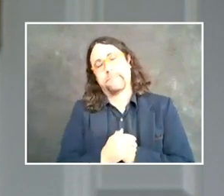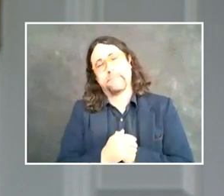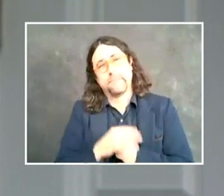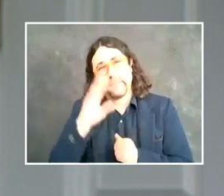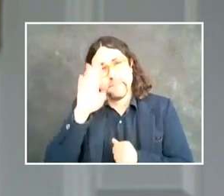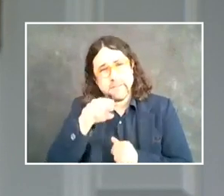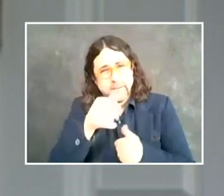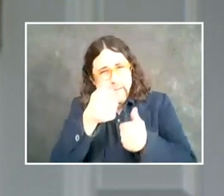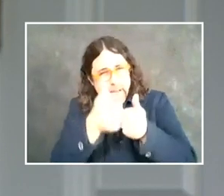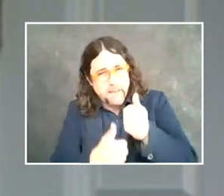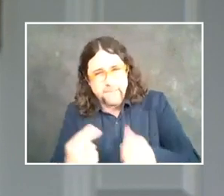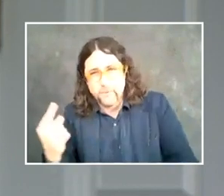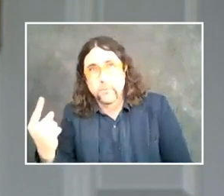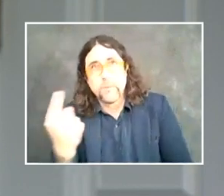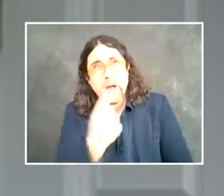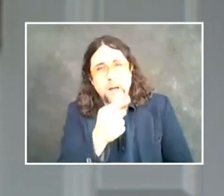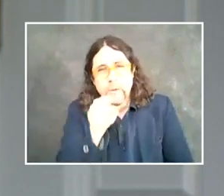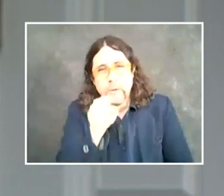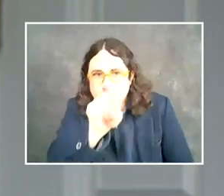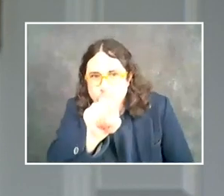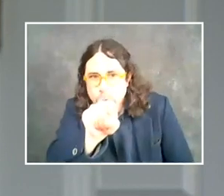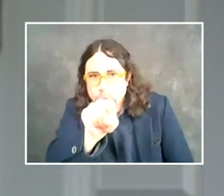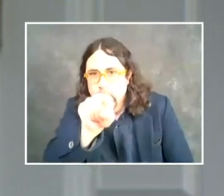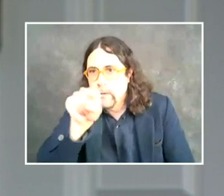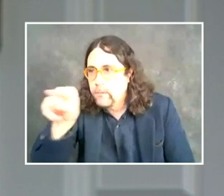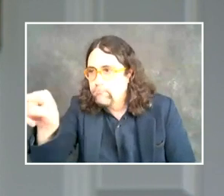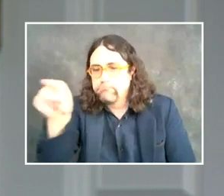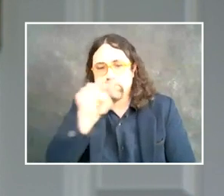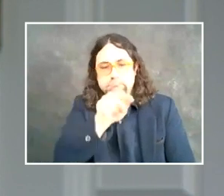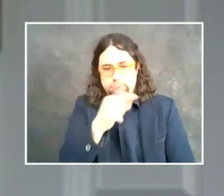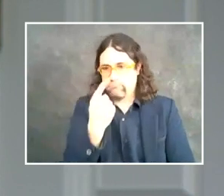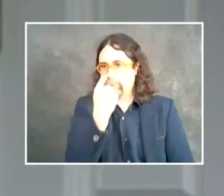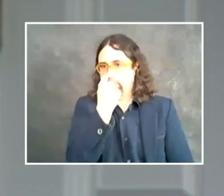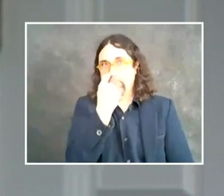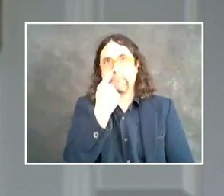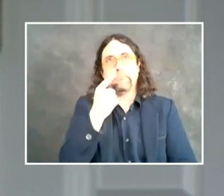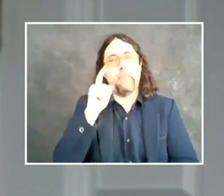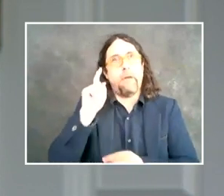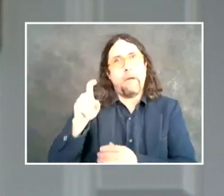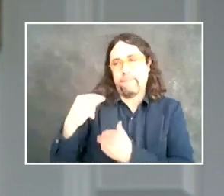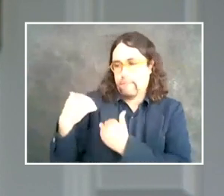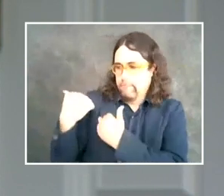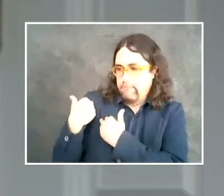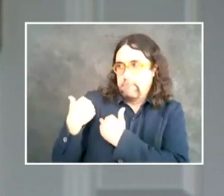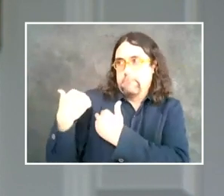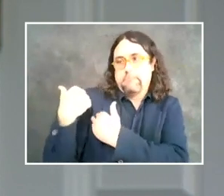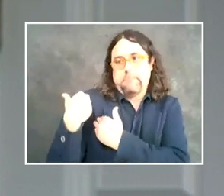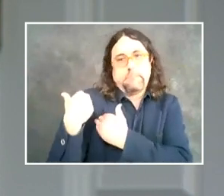REGARDLESS OF WHAT NEIGHBORHOOD, ETHNICITY, WHERE THEY COME FROM. WE CANNOT HAVE WHAT WE HAD LAST